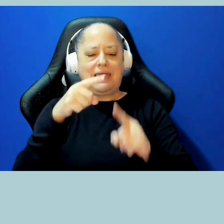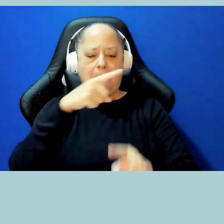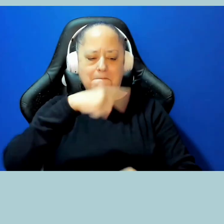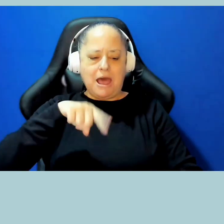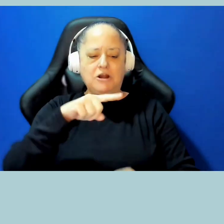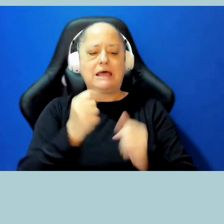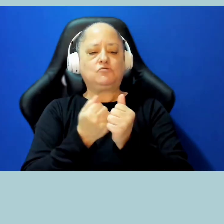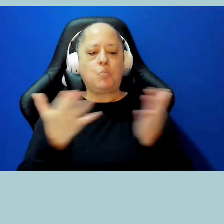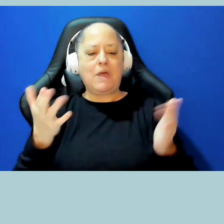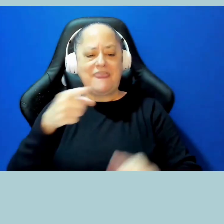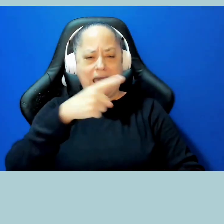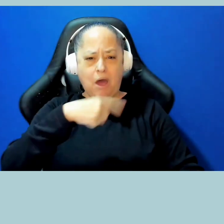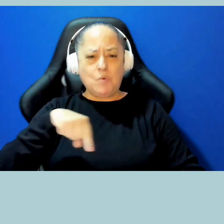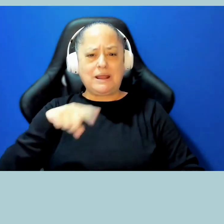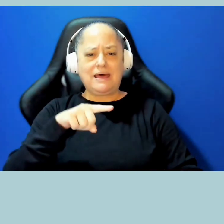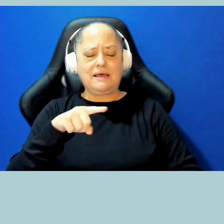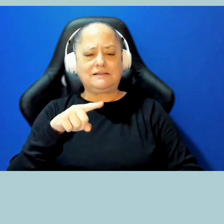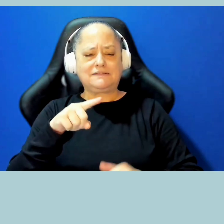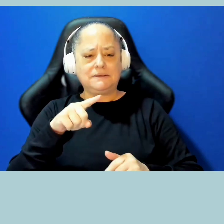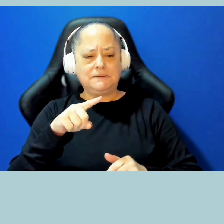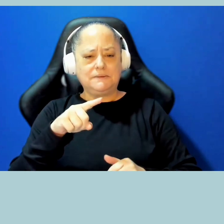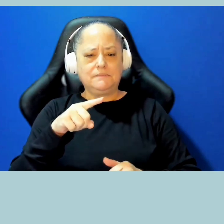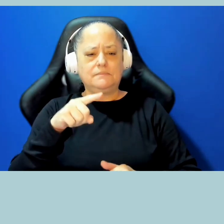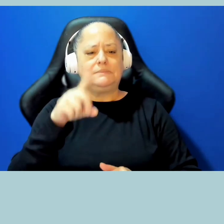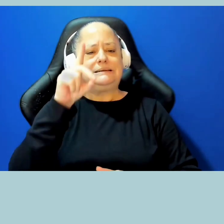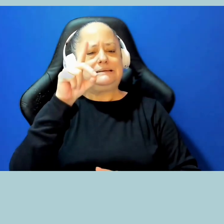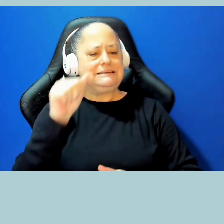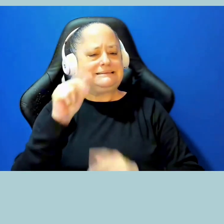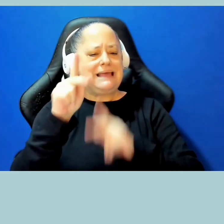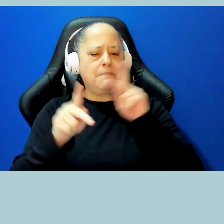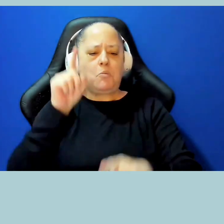asserting that disabled people must be included in